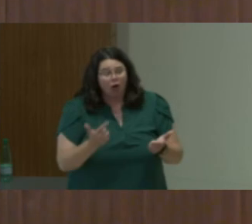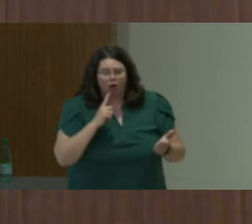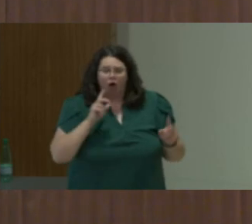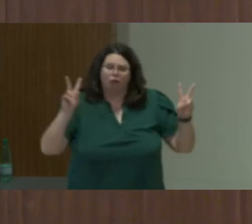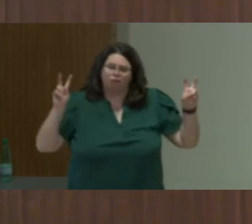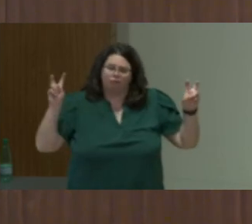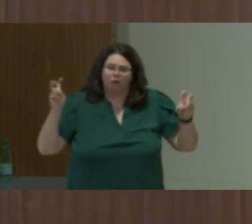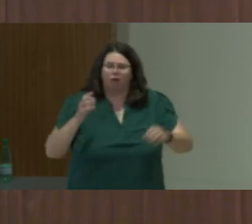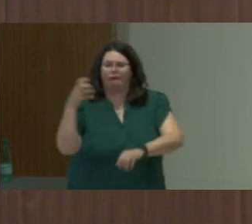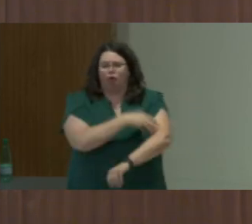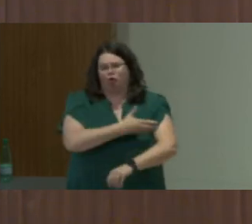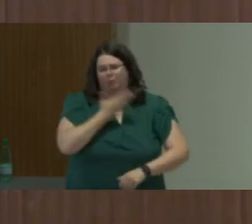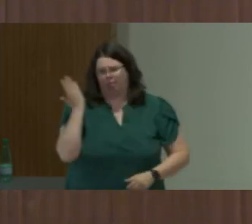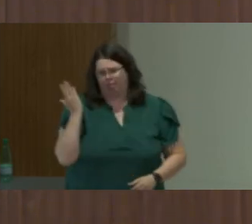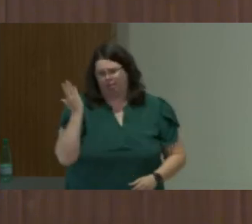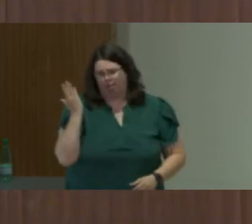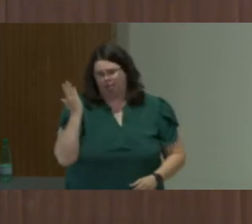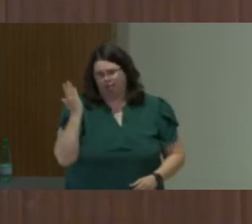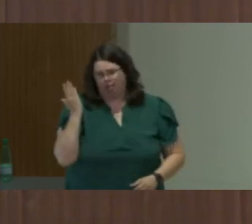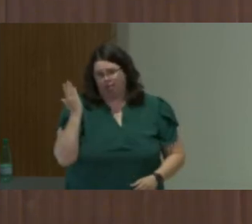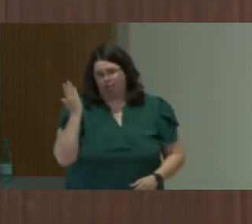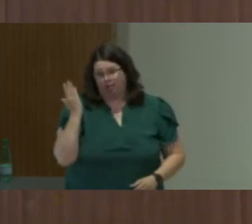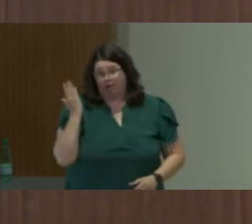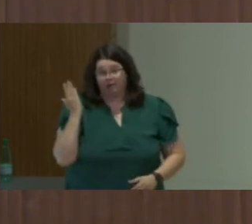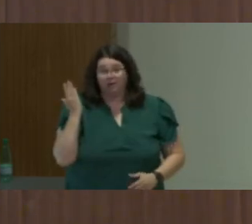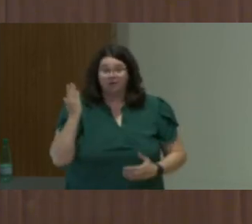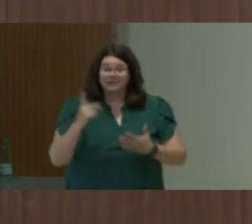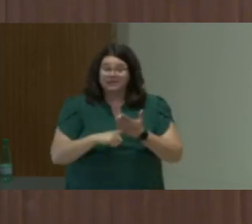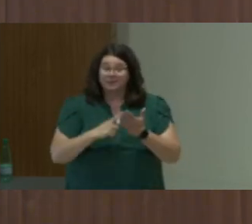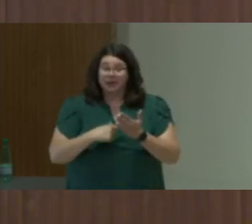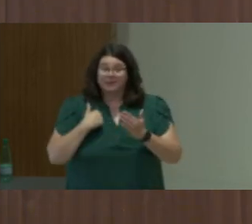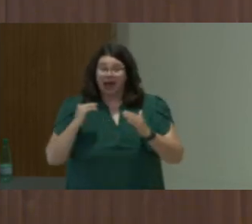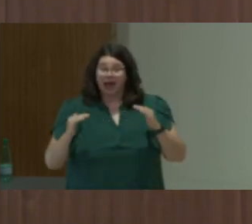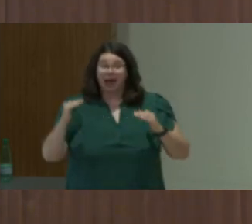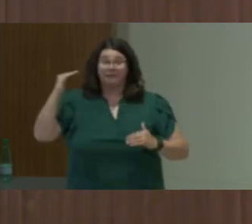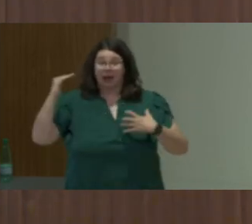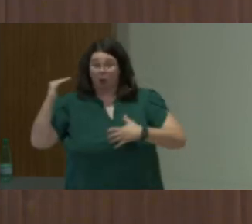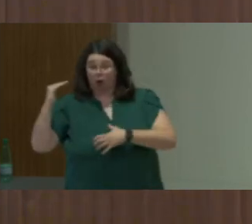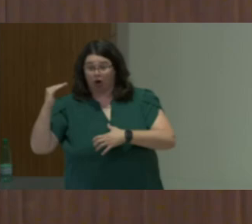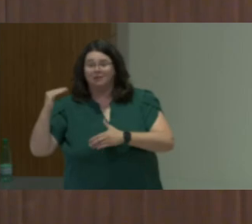but also that they too might be on the other side of a power imbalance. Indeed,